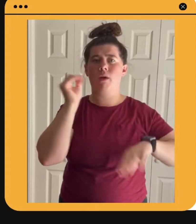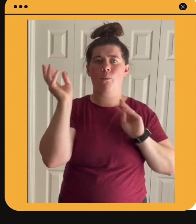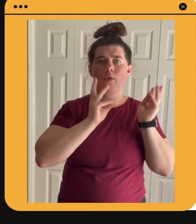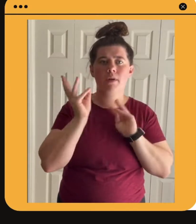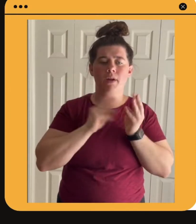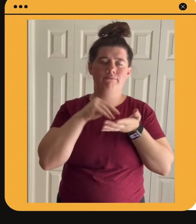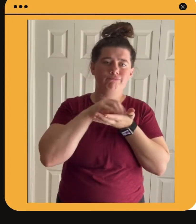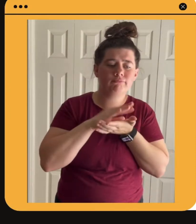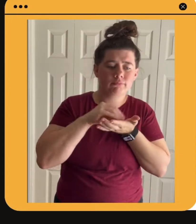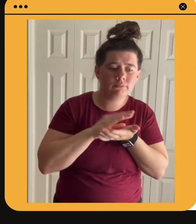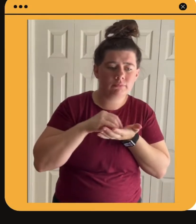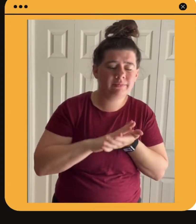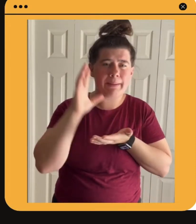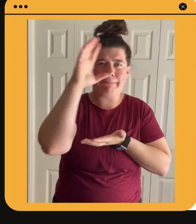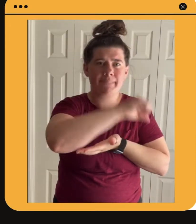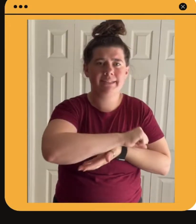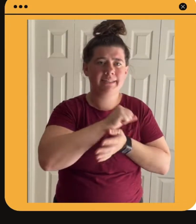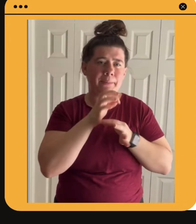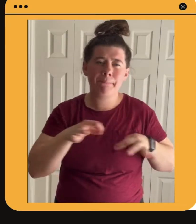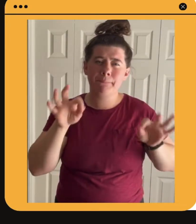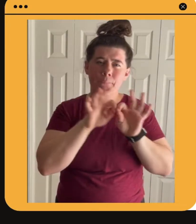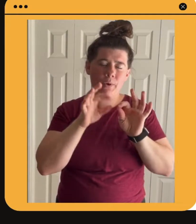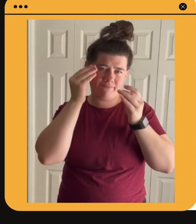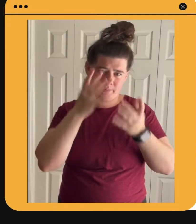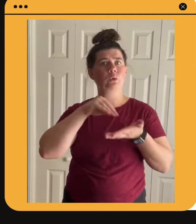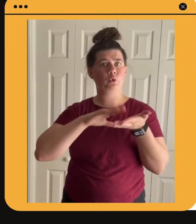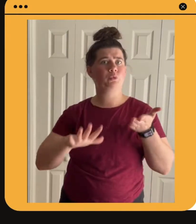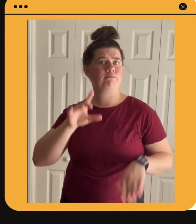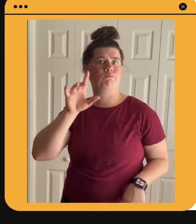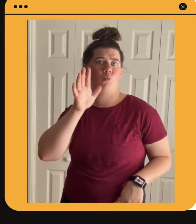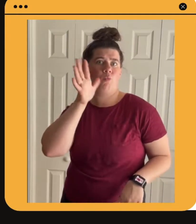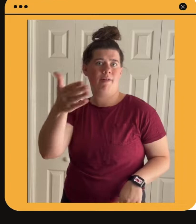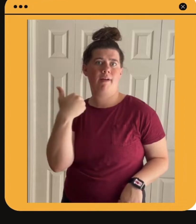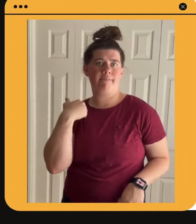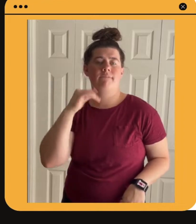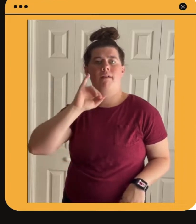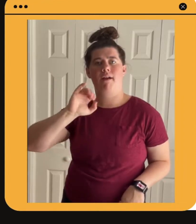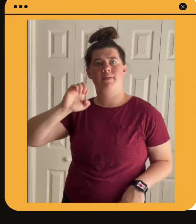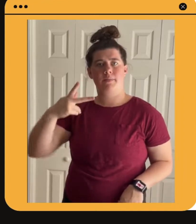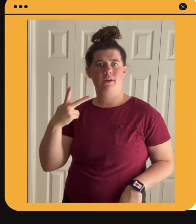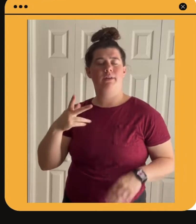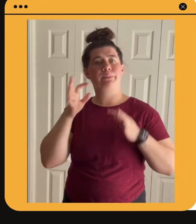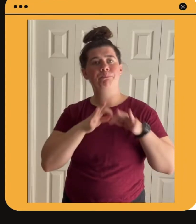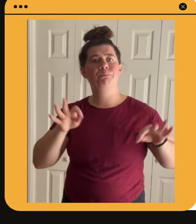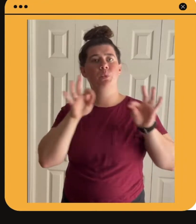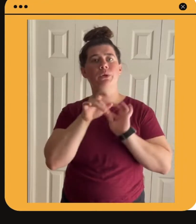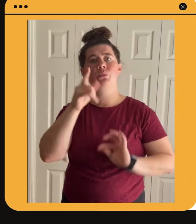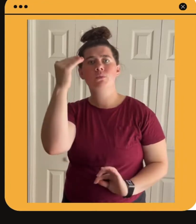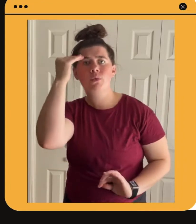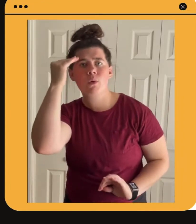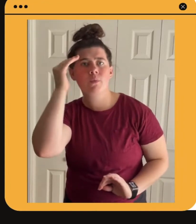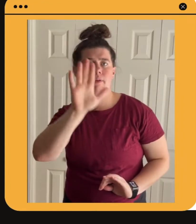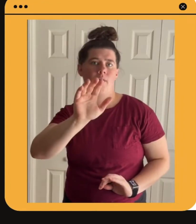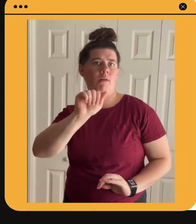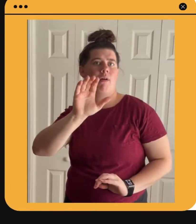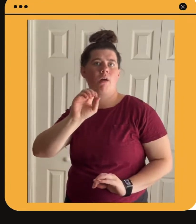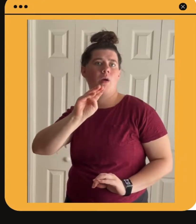It's important that students can focus on the information and not wearing about jotting down notes. Your student will have an IEP and it's important.